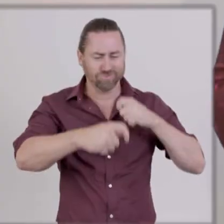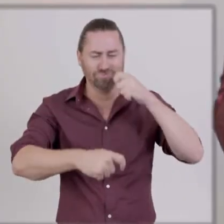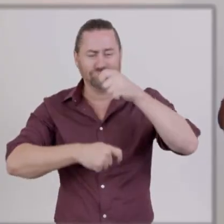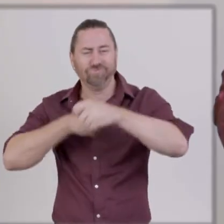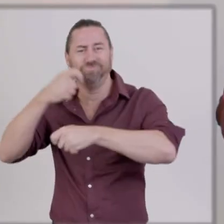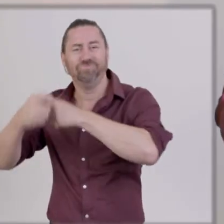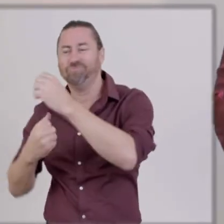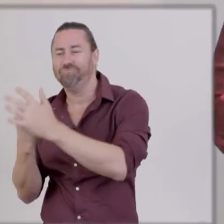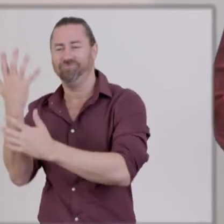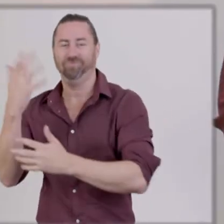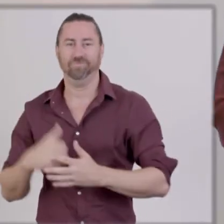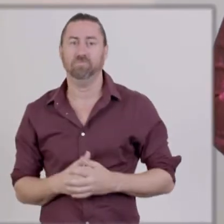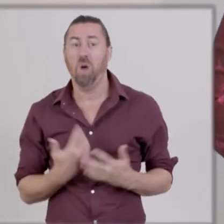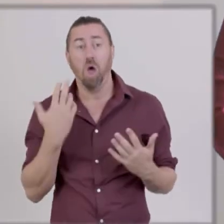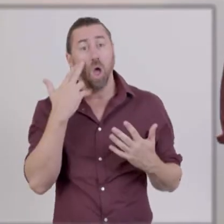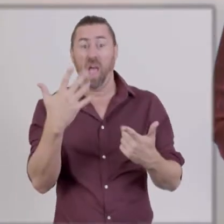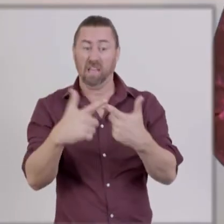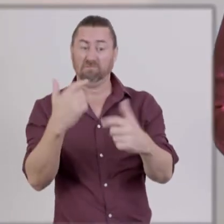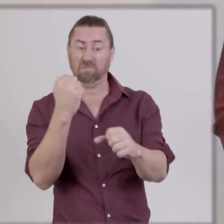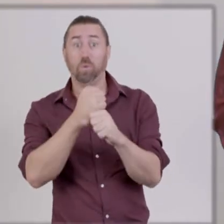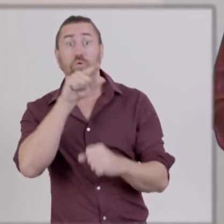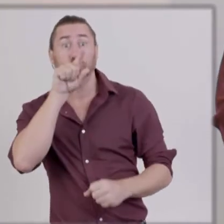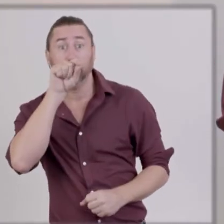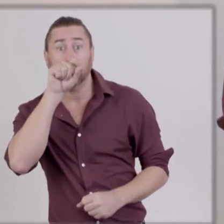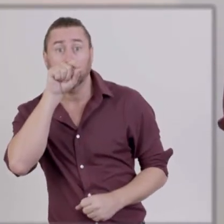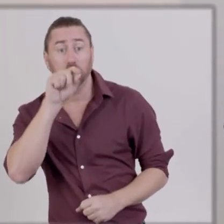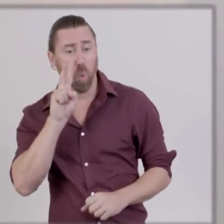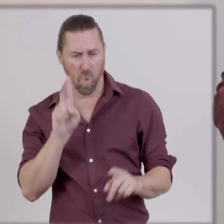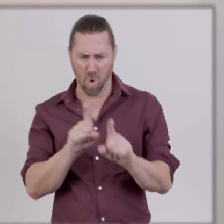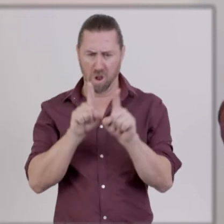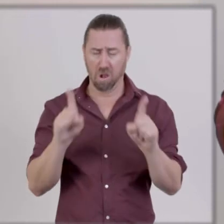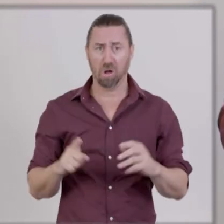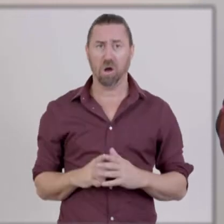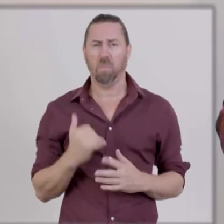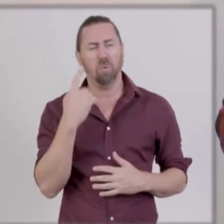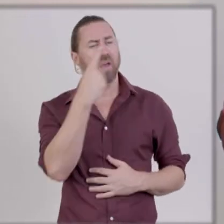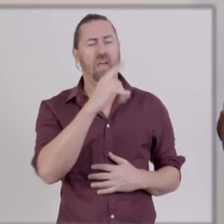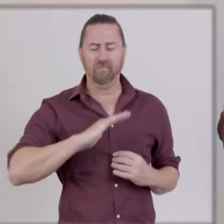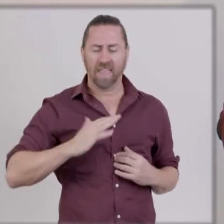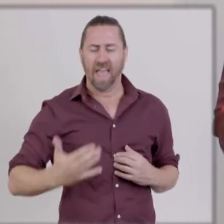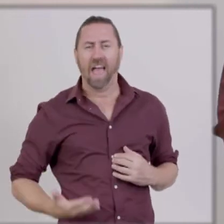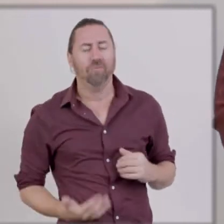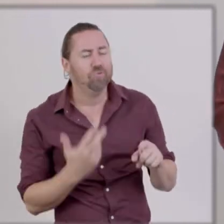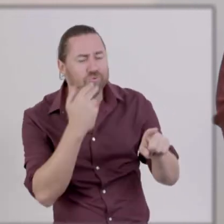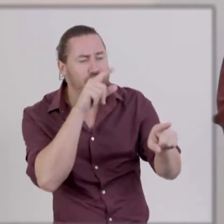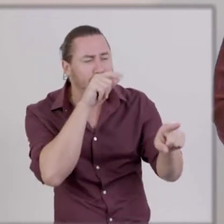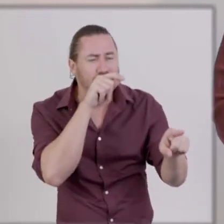Let's take a look at the lifecycle of a chicken as an example. You may have seen a chicken on a farm or at a fair,